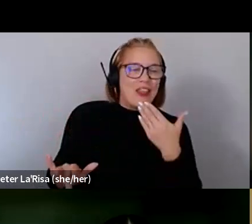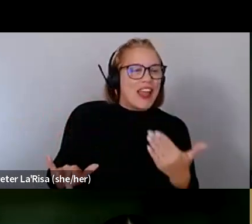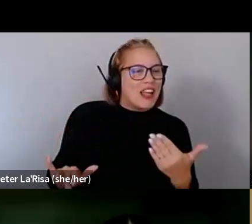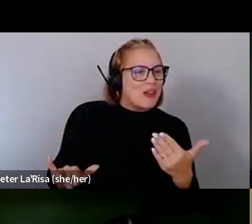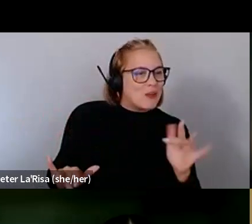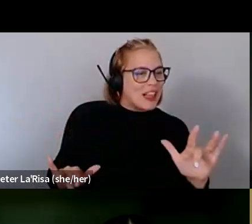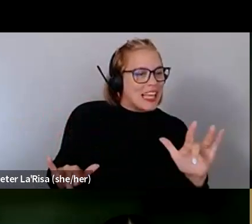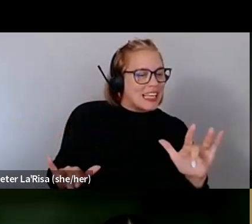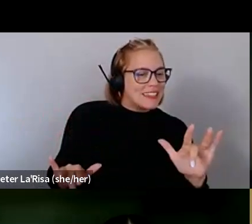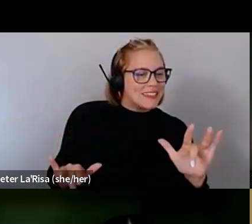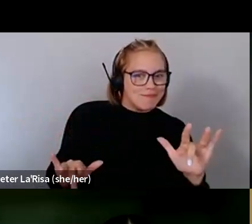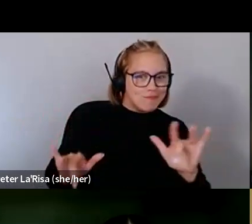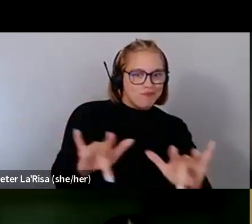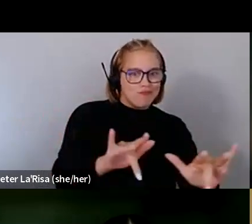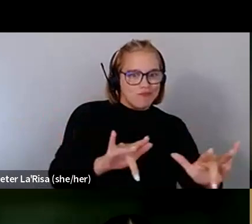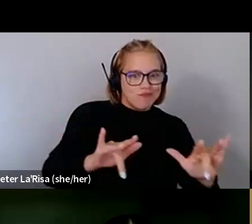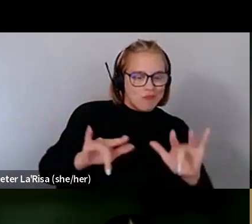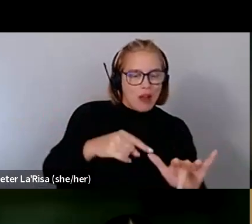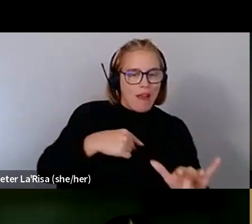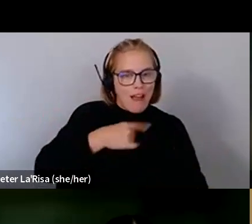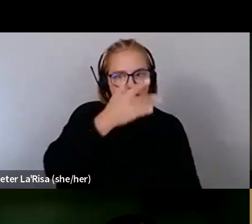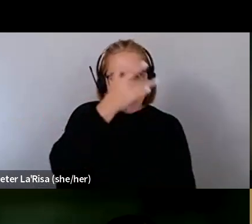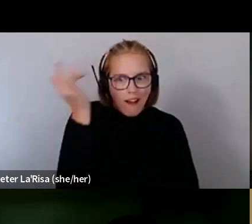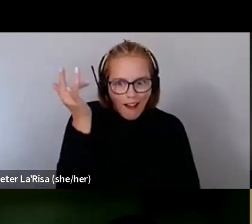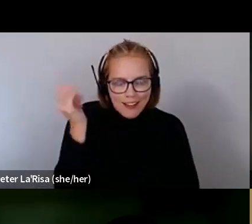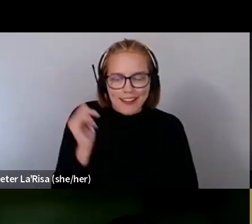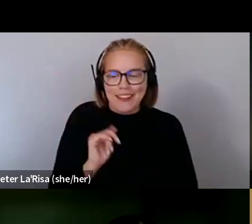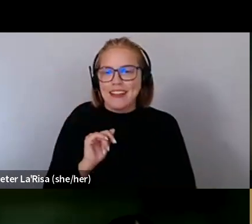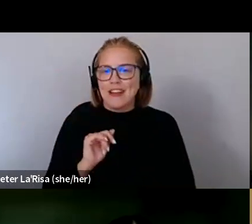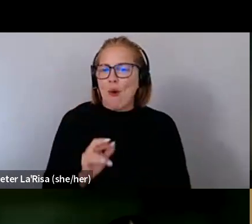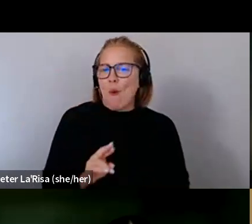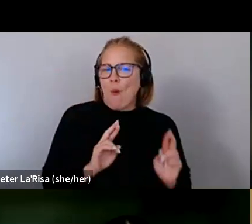earlier in the chat if we would be sharing the recording, which, yes, we